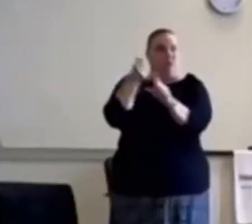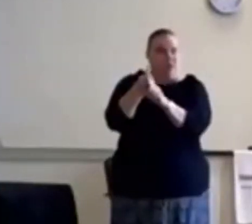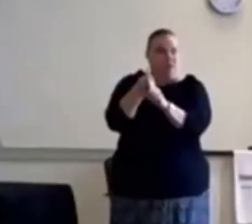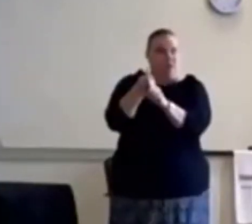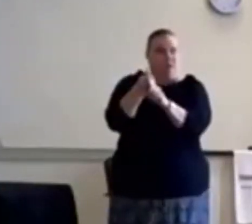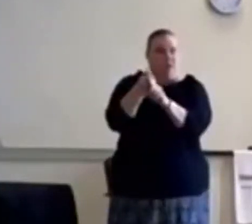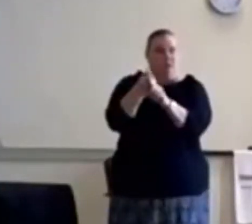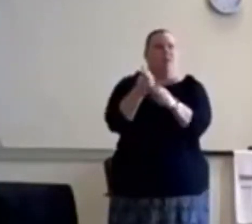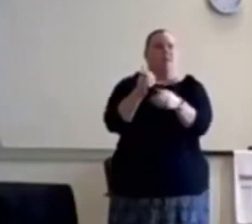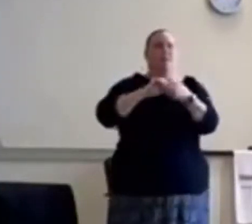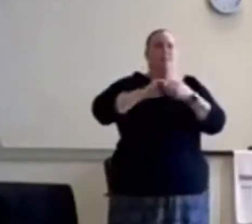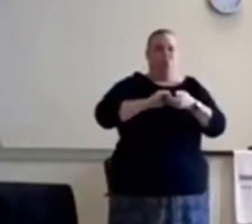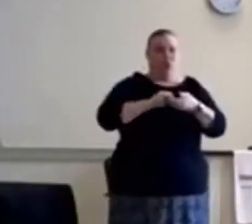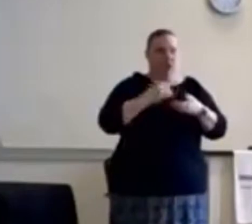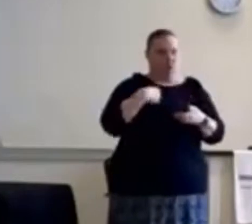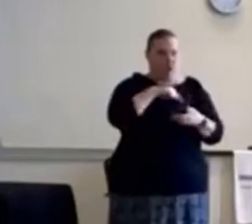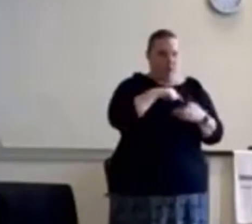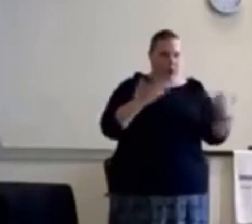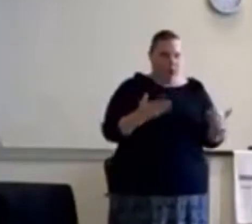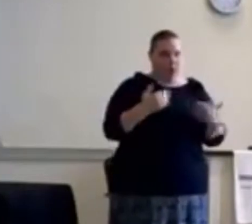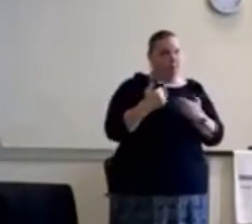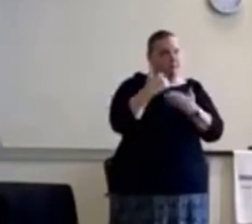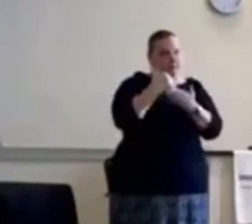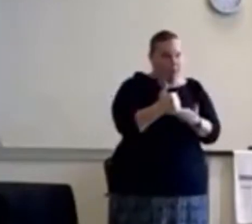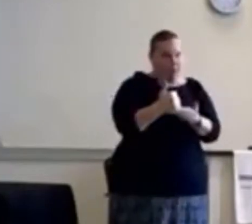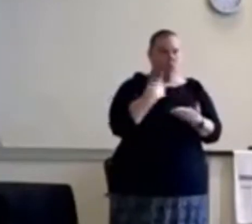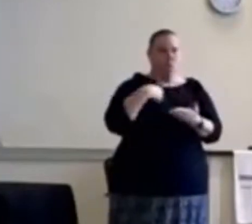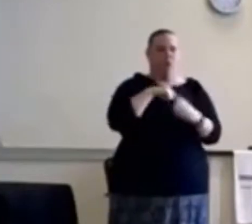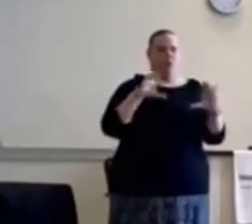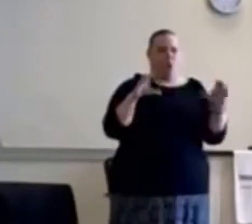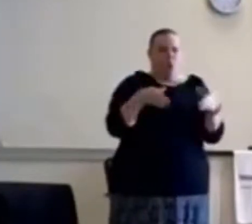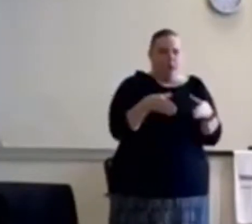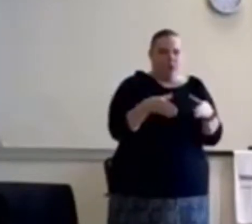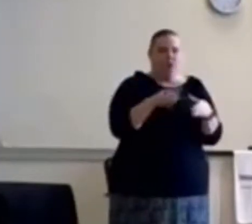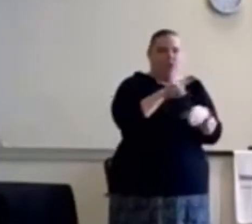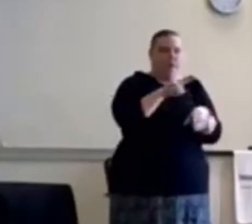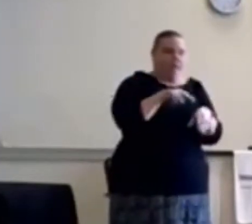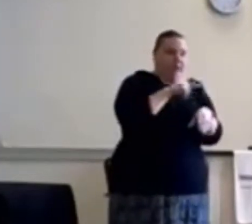ready to help. We are a coalition of local, national, and global disability